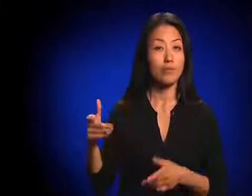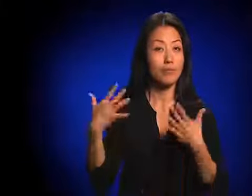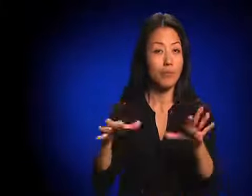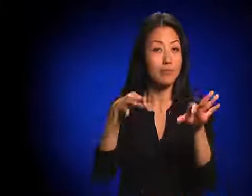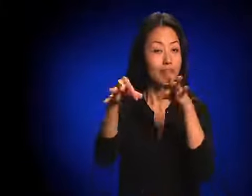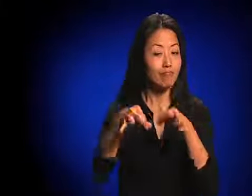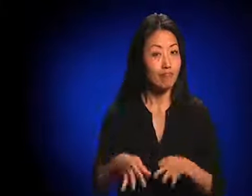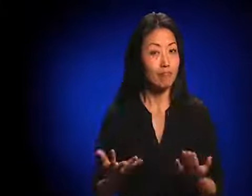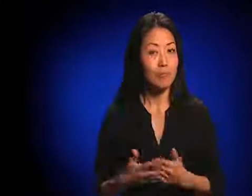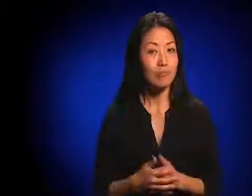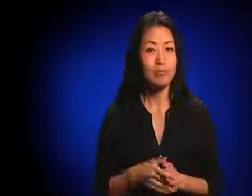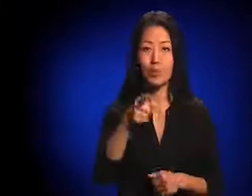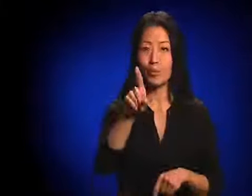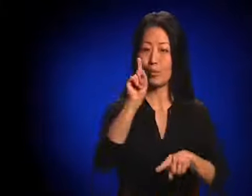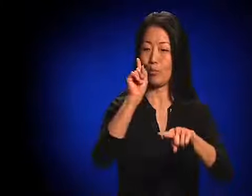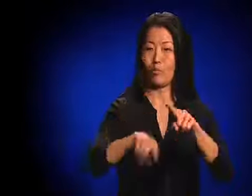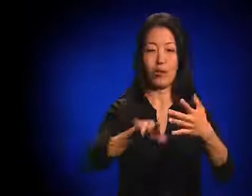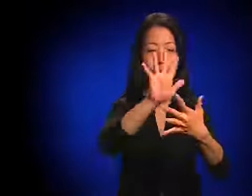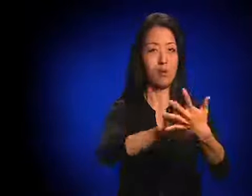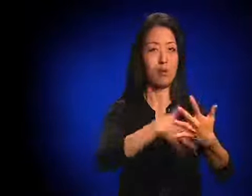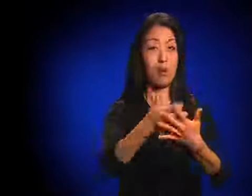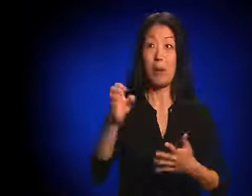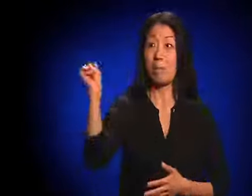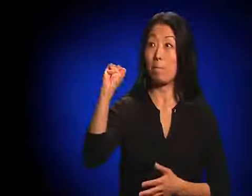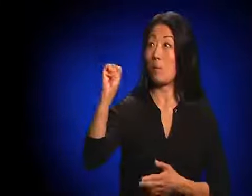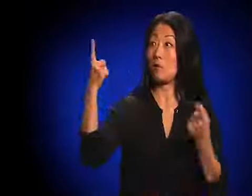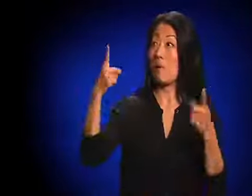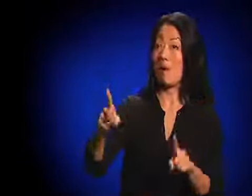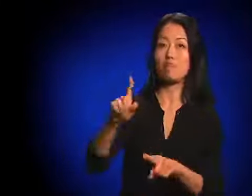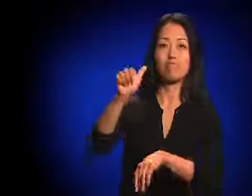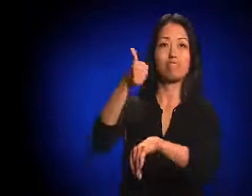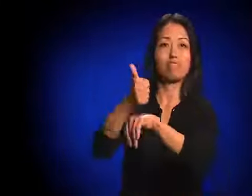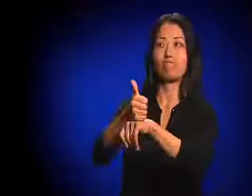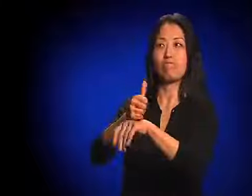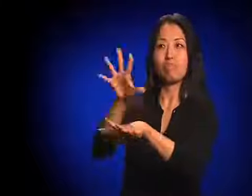As Heather said you can't schedule an emergency to occur at a convenient time